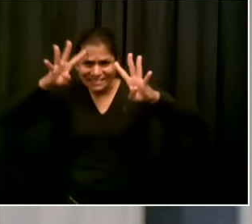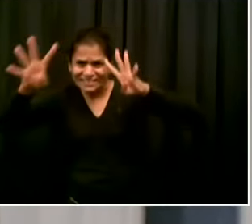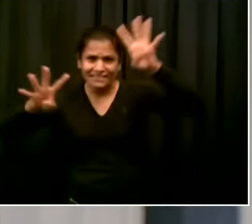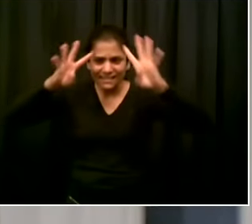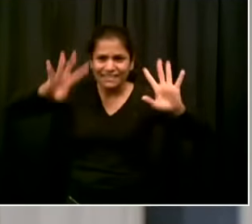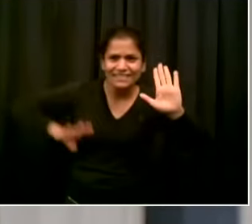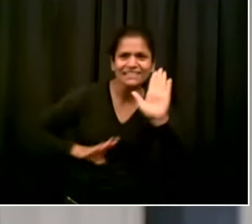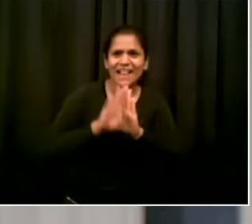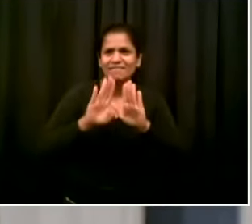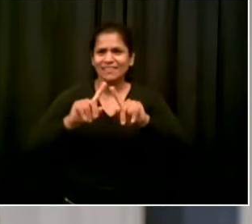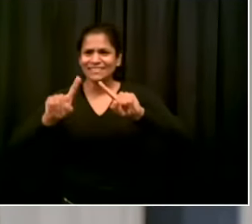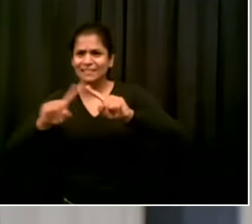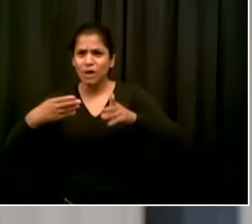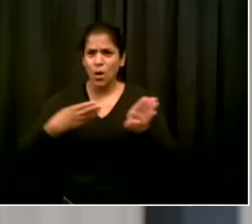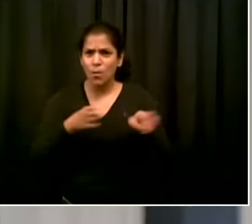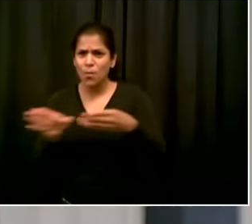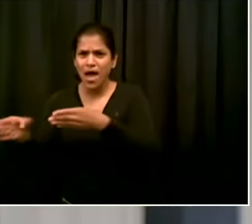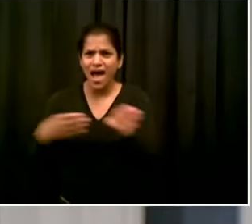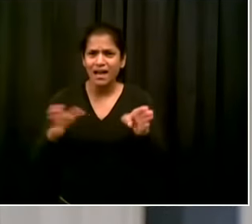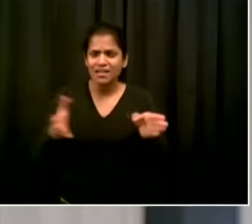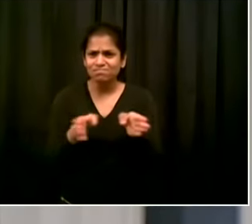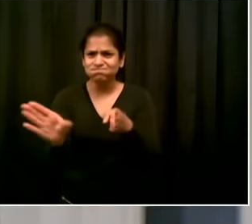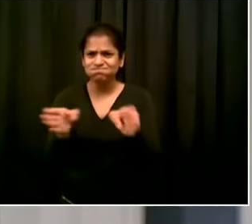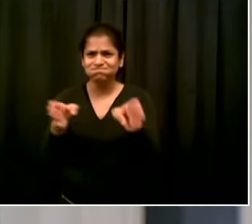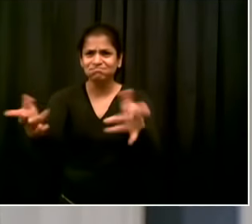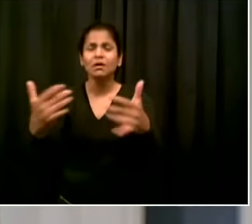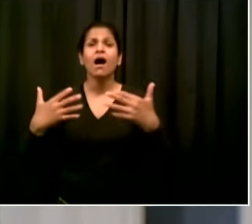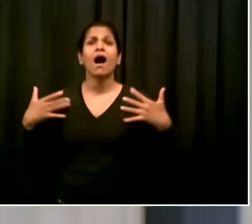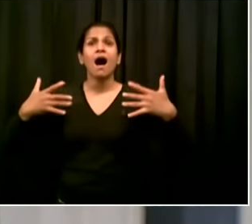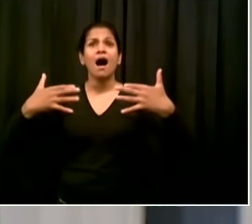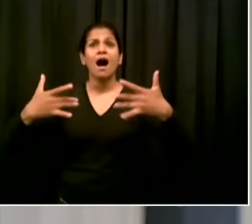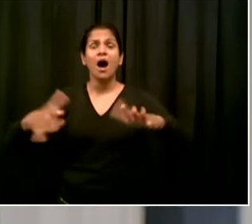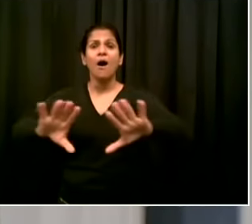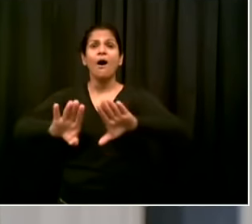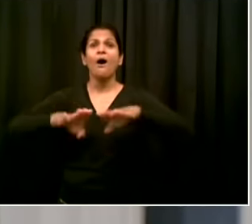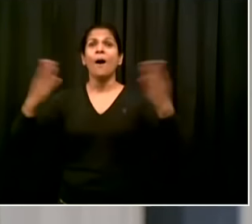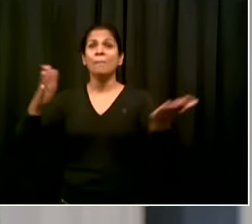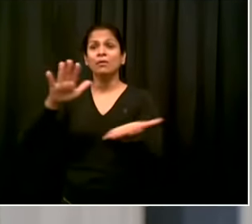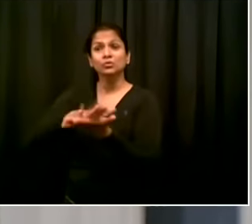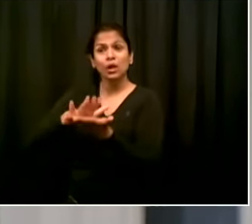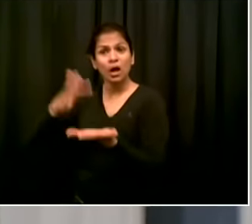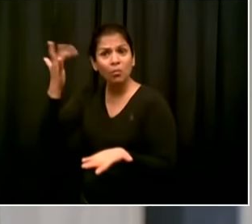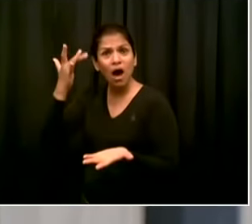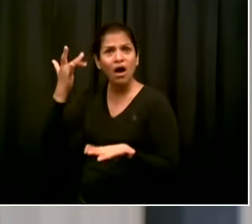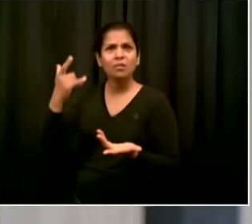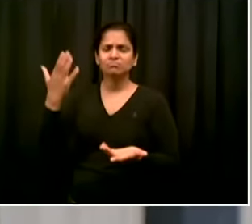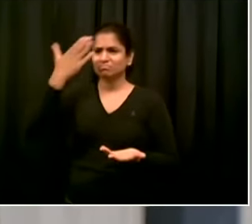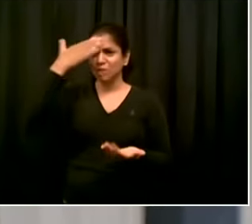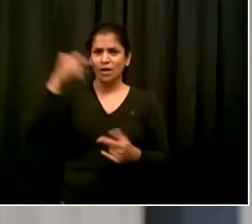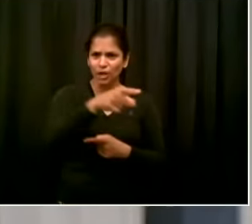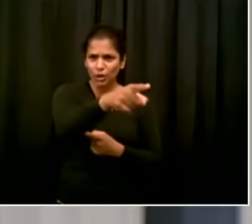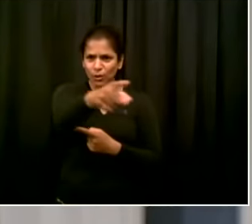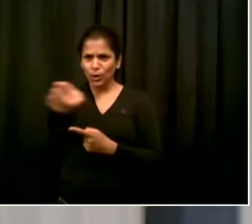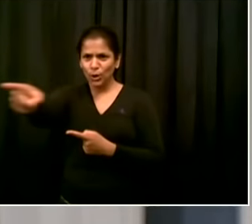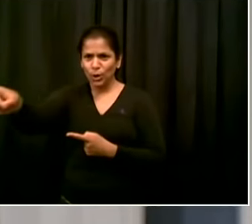OFF THE FIRST DAY OF IN PERSON SCHOOLS FOR OUR K5 THROUGH EIGHT STUDENTS. LAS TWEEK WAS THE FIRST DAY OF